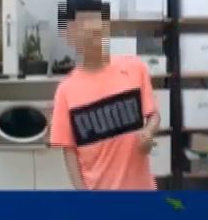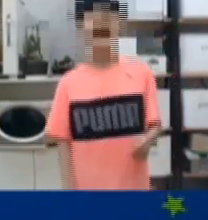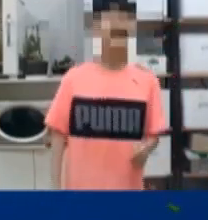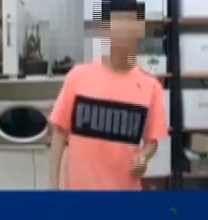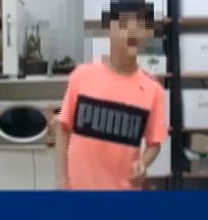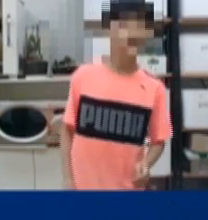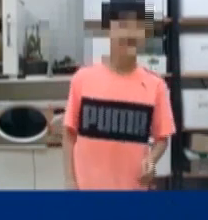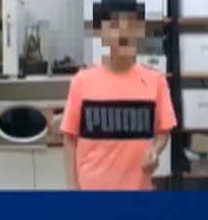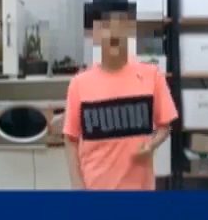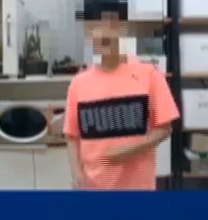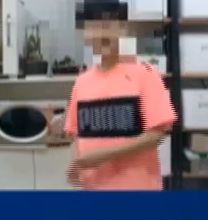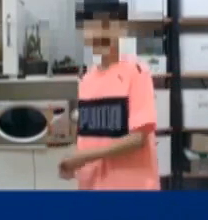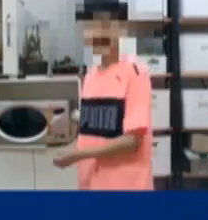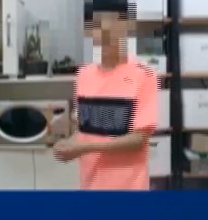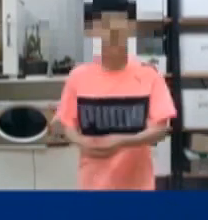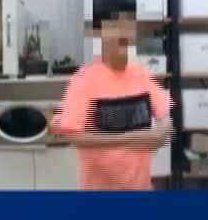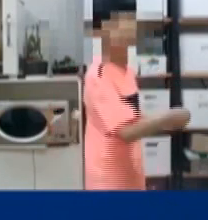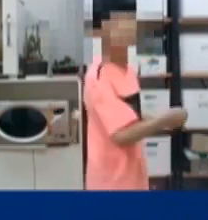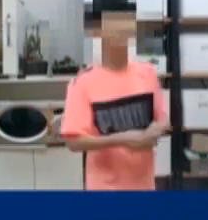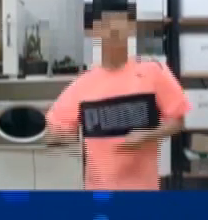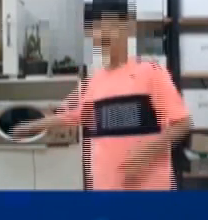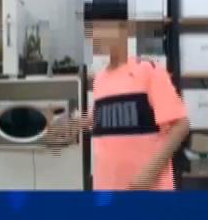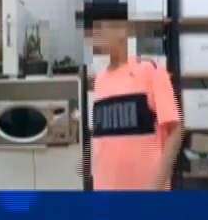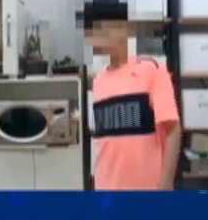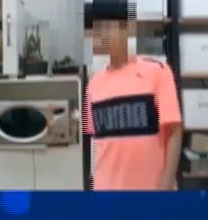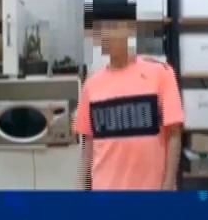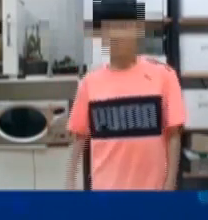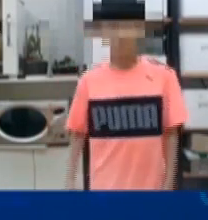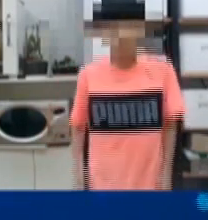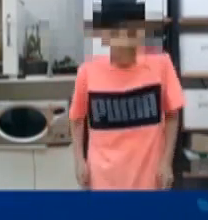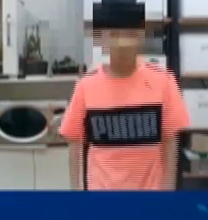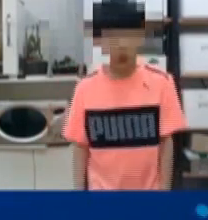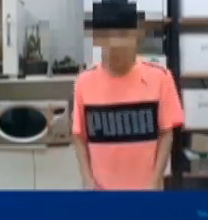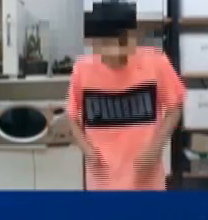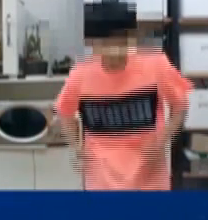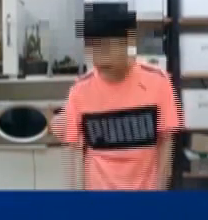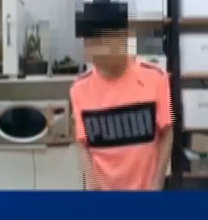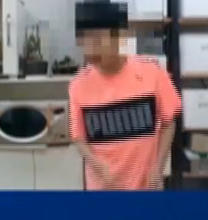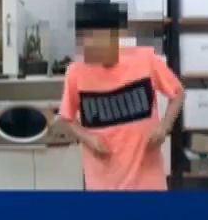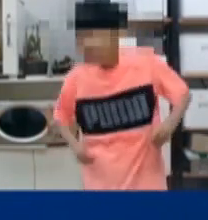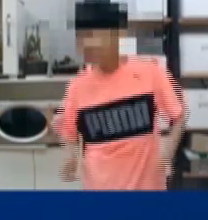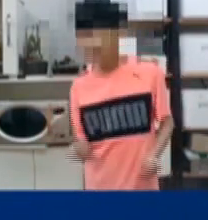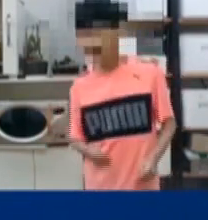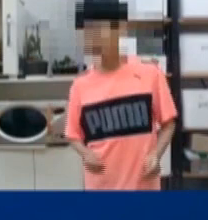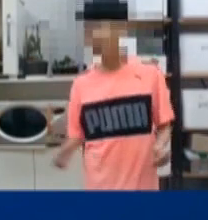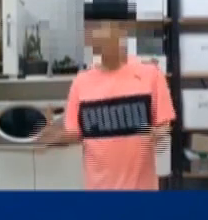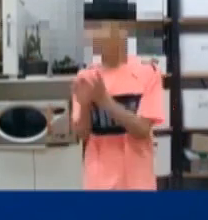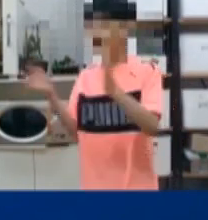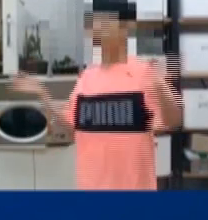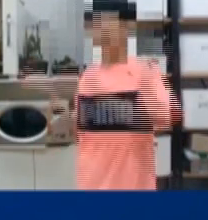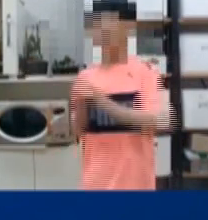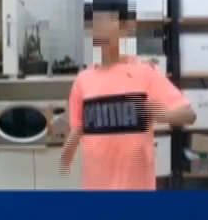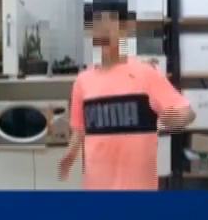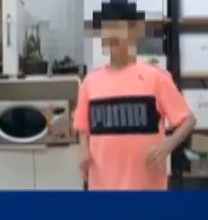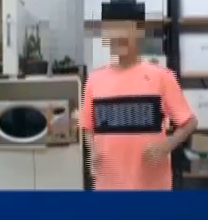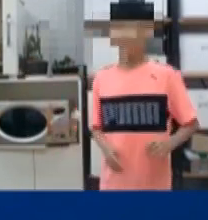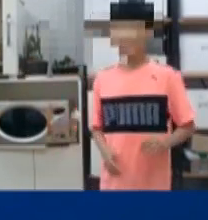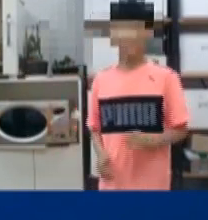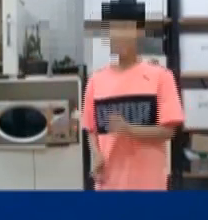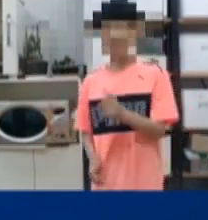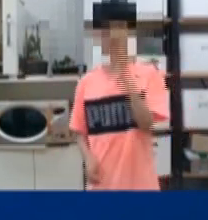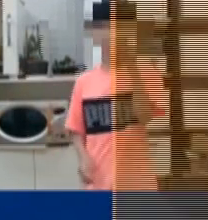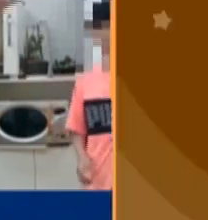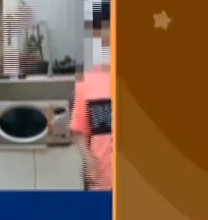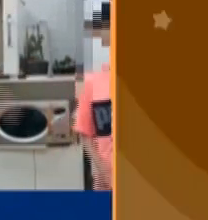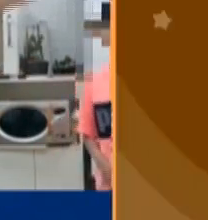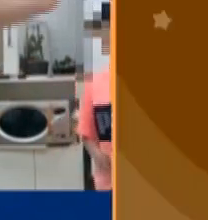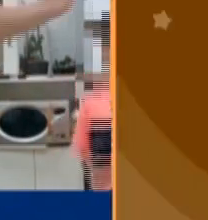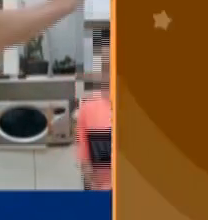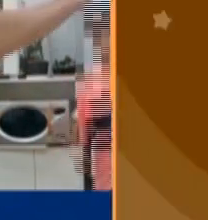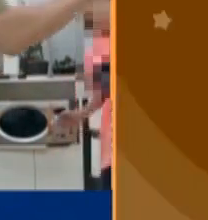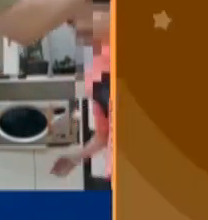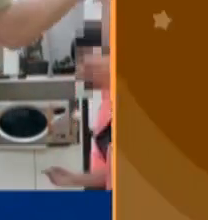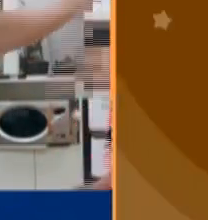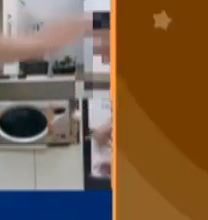The game's goals are to enhance concentration, promote the voluntary imitation of children's gestures, and improve memorization.